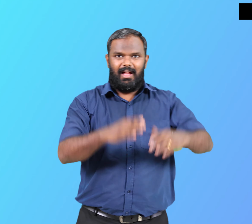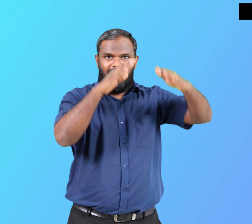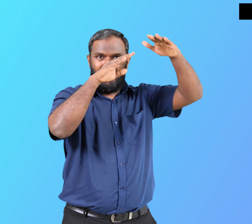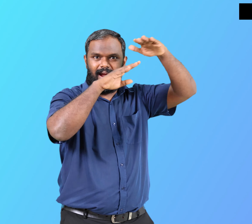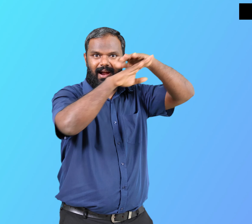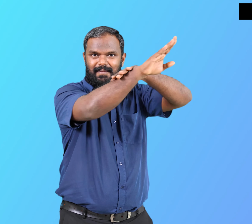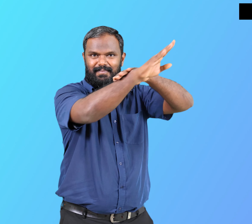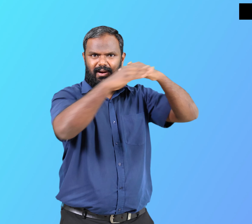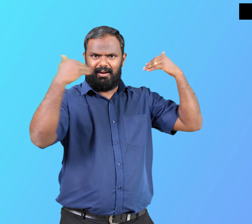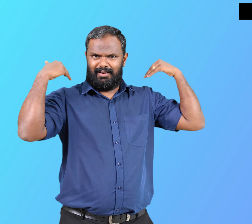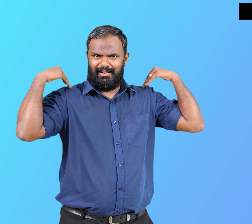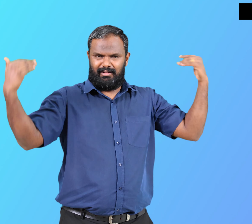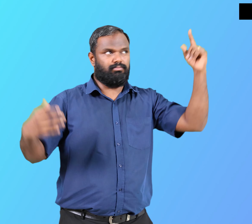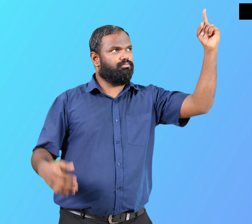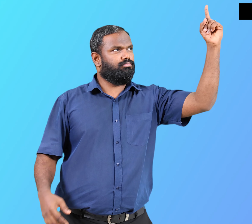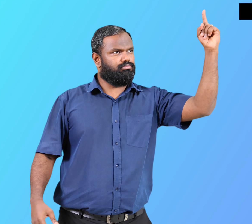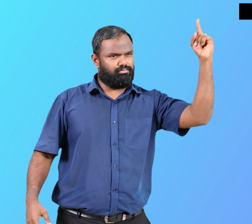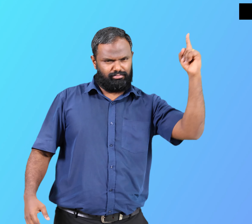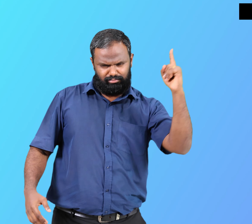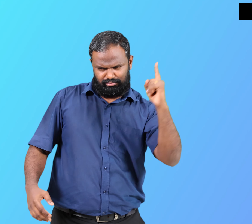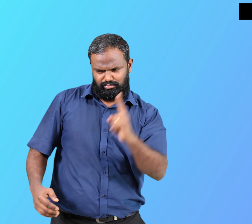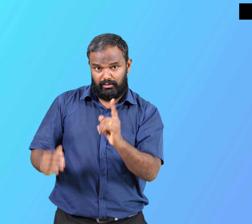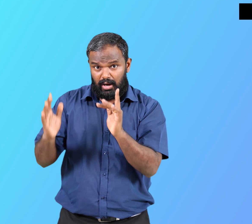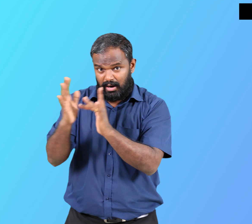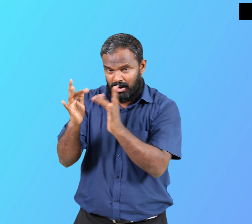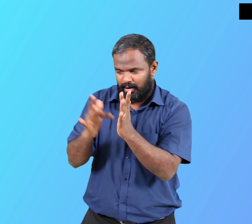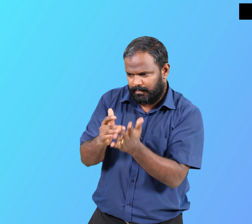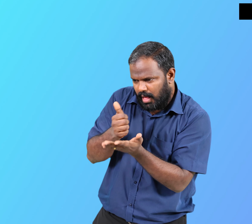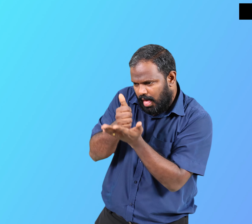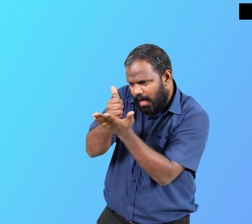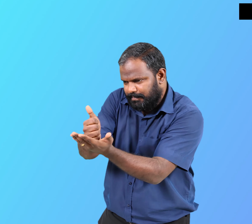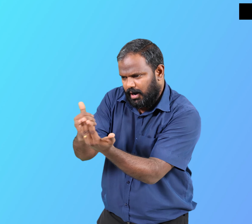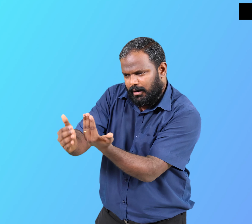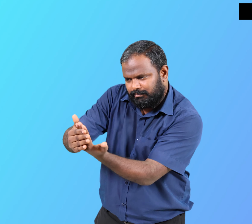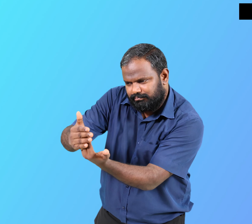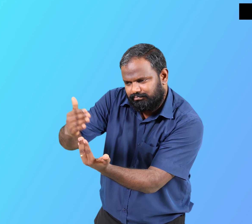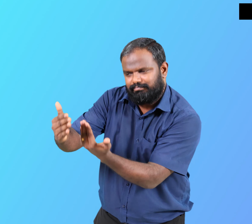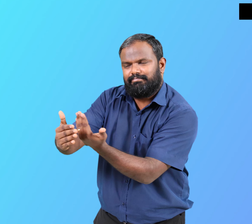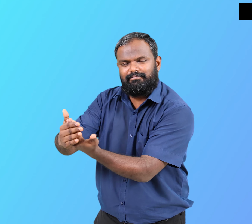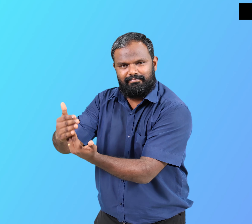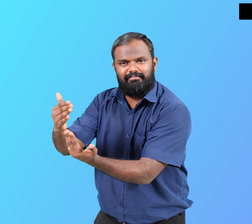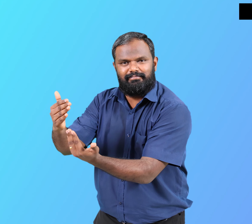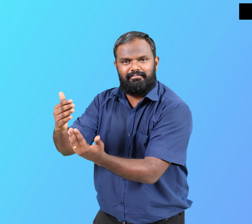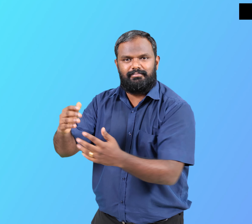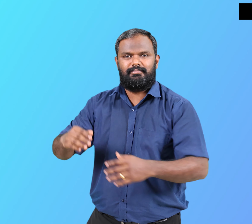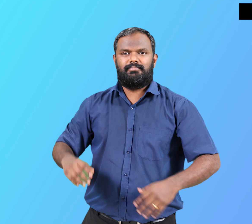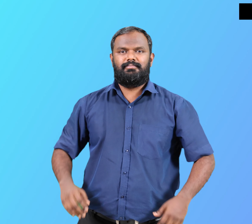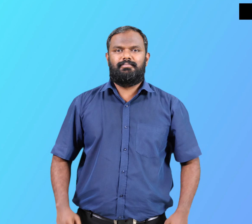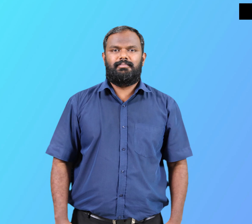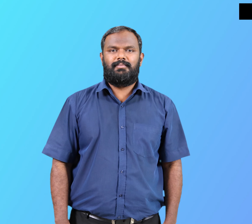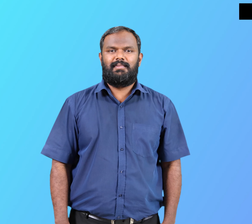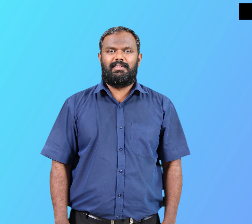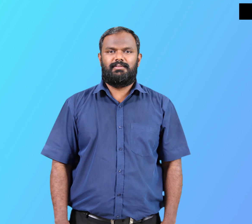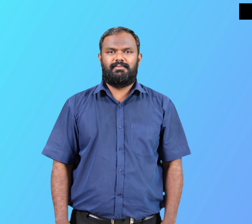Then an angel from heaven came to help him.